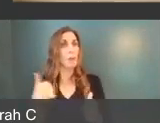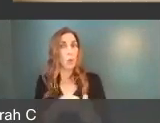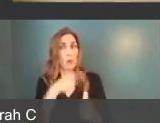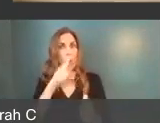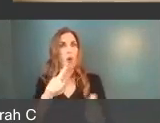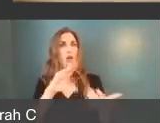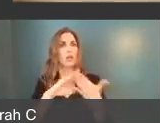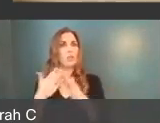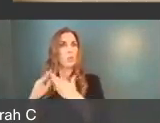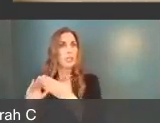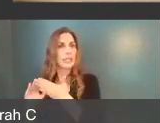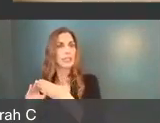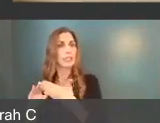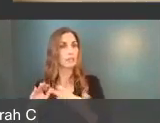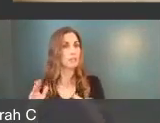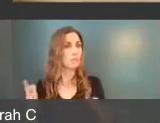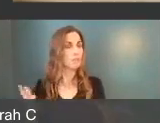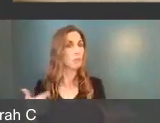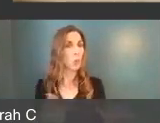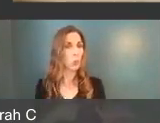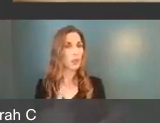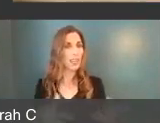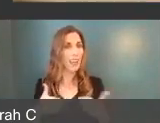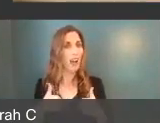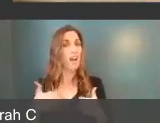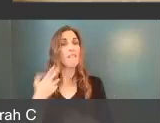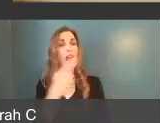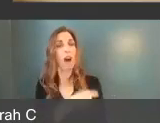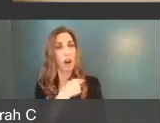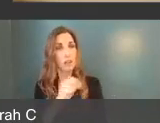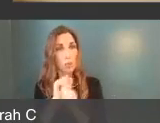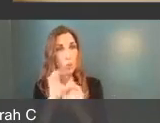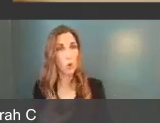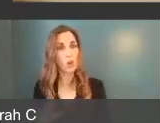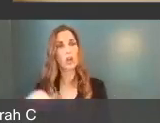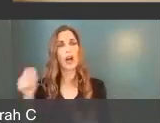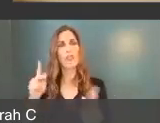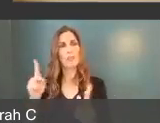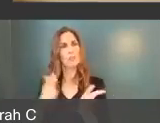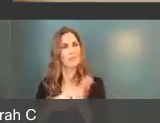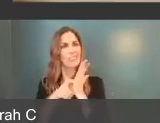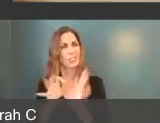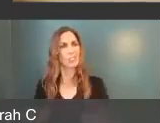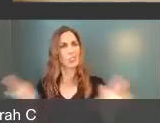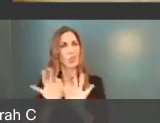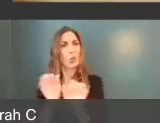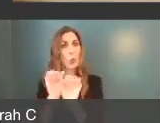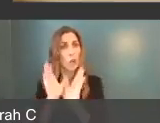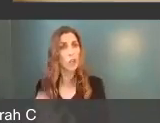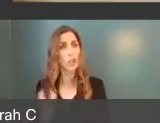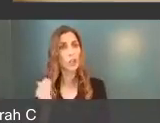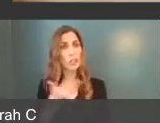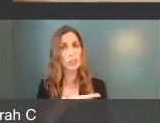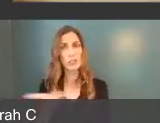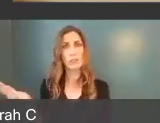and that we have hospital workers and other frontline essential workers that are extremely